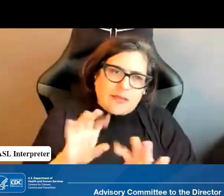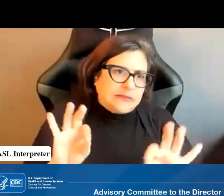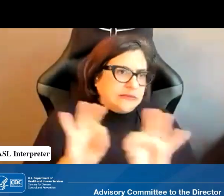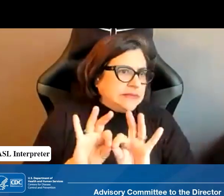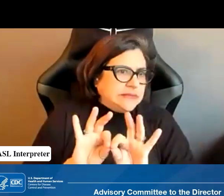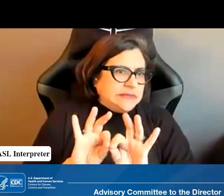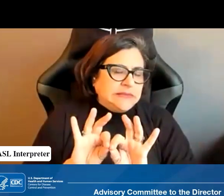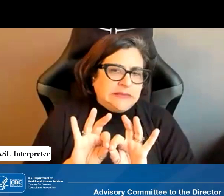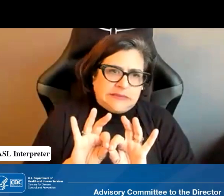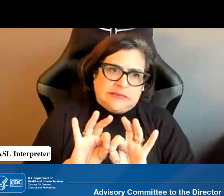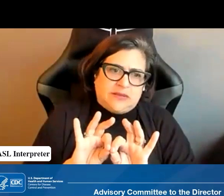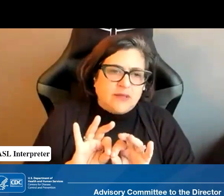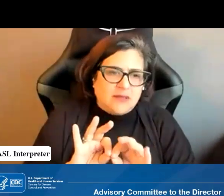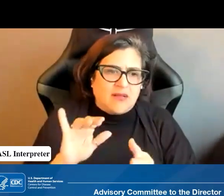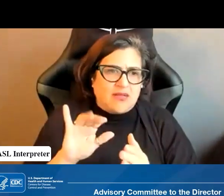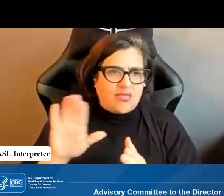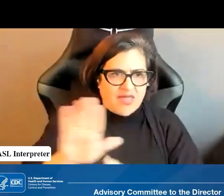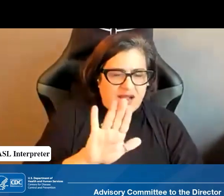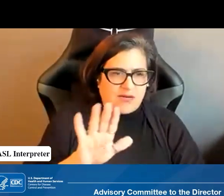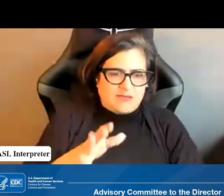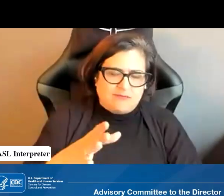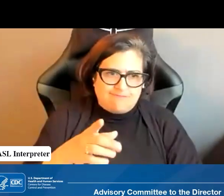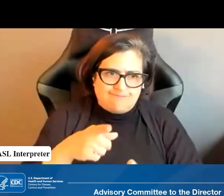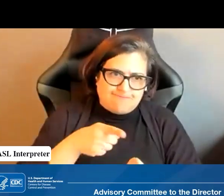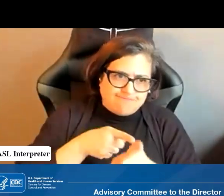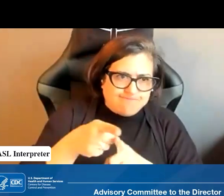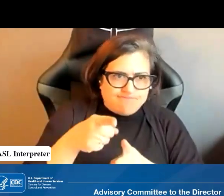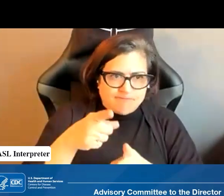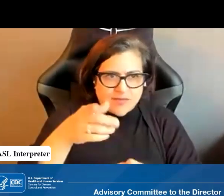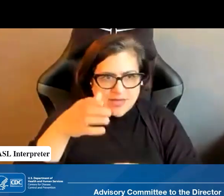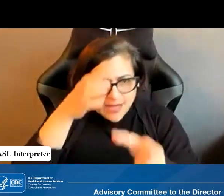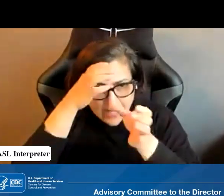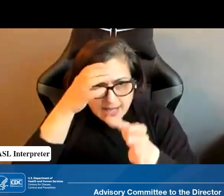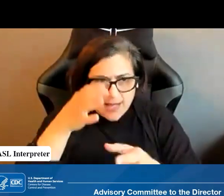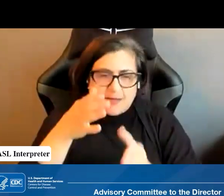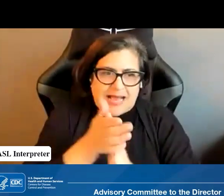But also I think it will definitely give a lot of, not only insight and expertise,